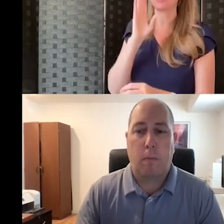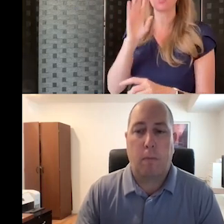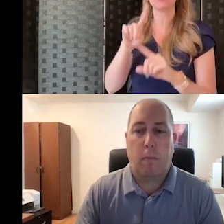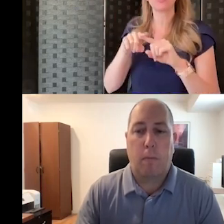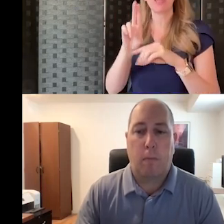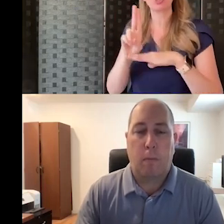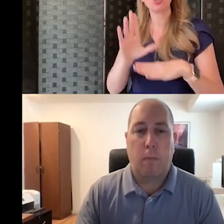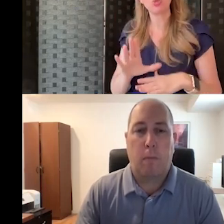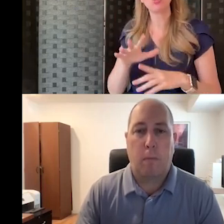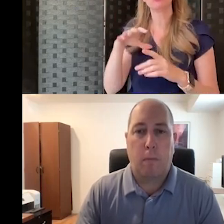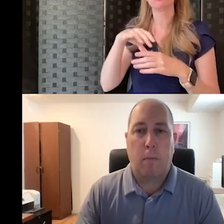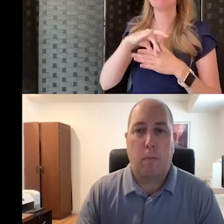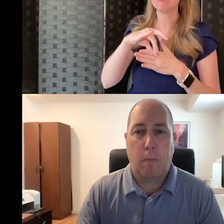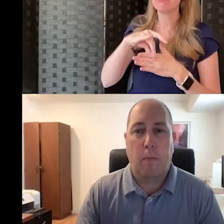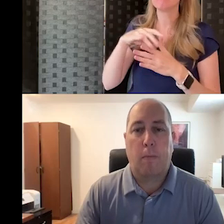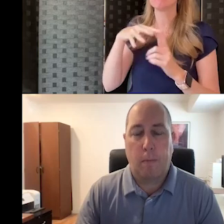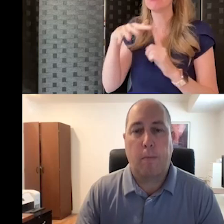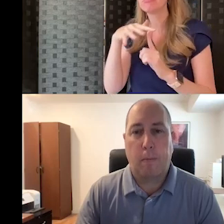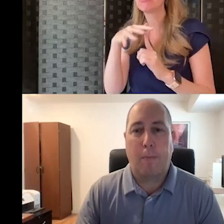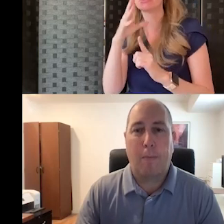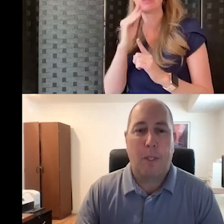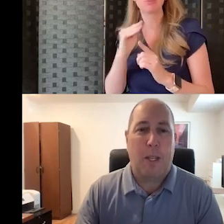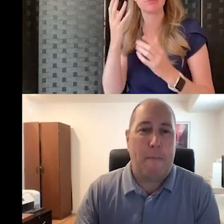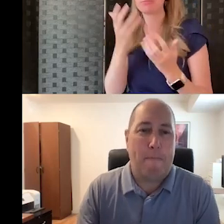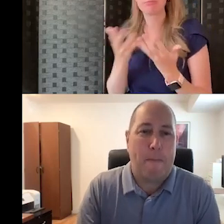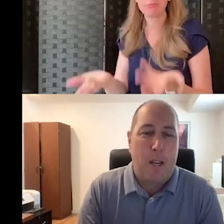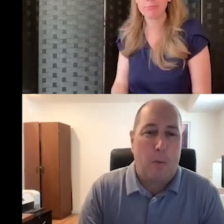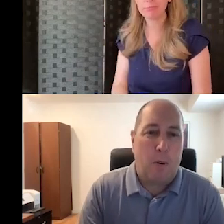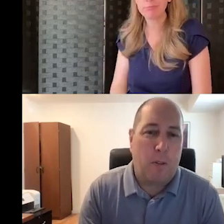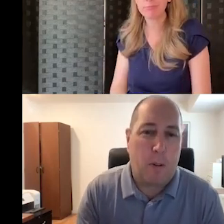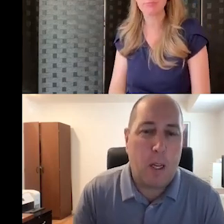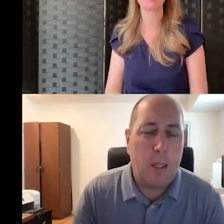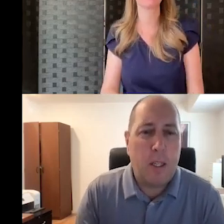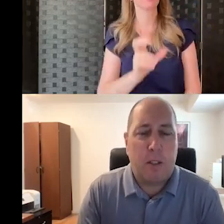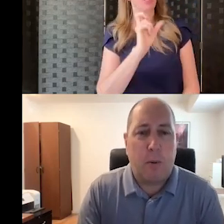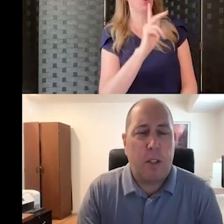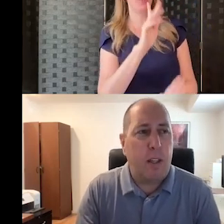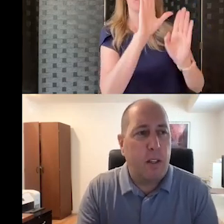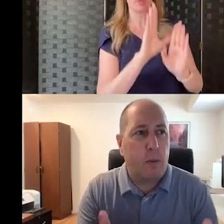context, experience, technology, and so on. >> Jared: Wonderful. Next question, this was